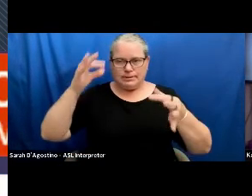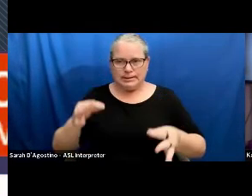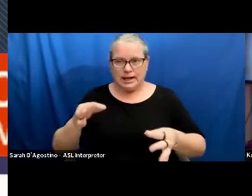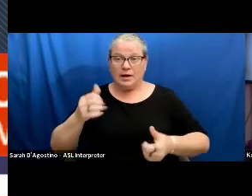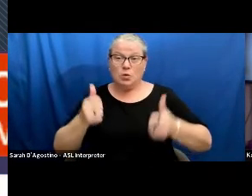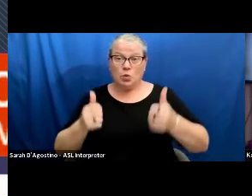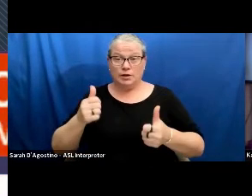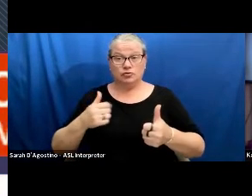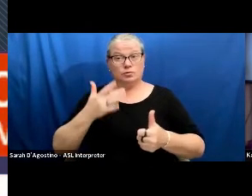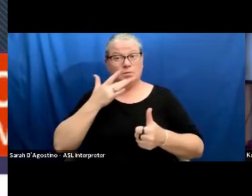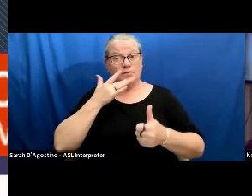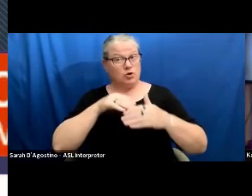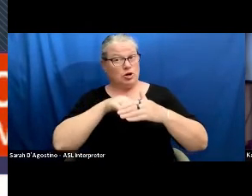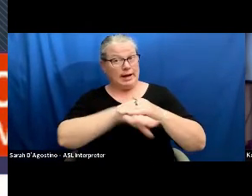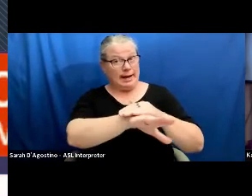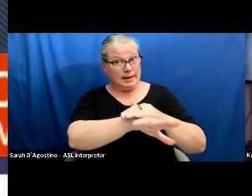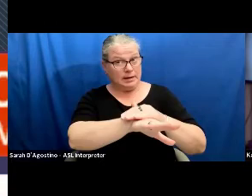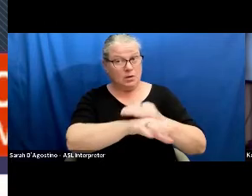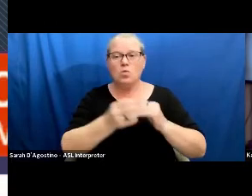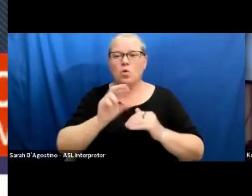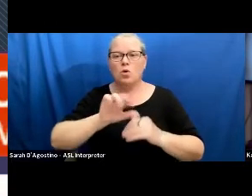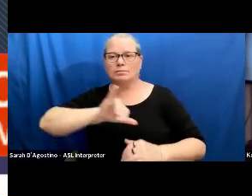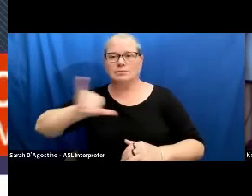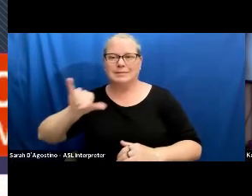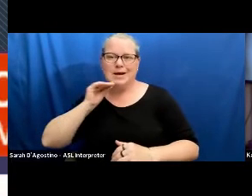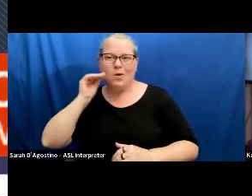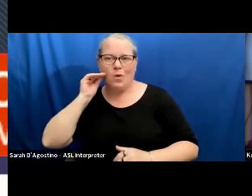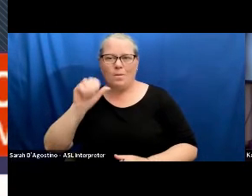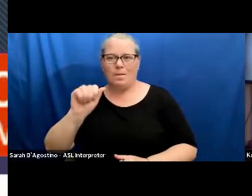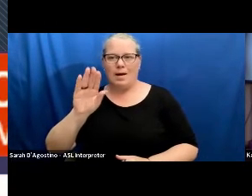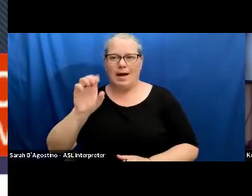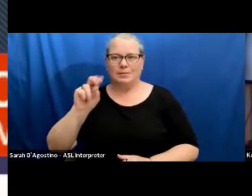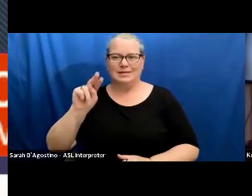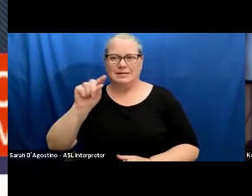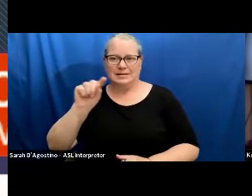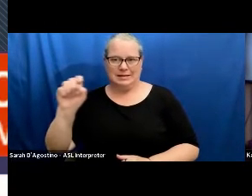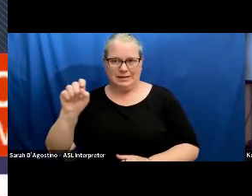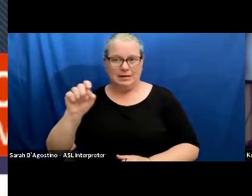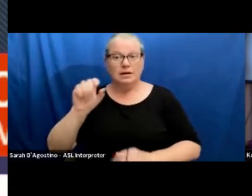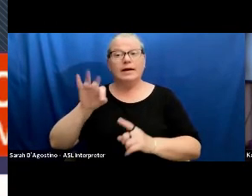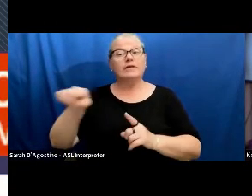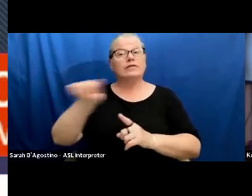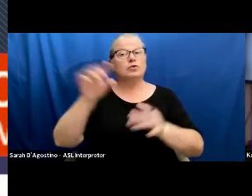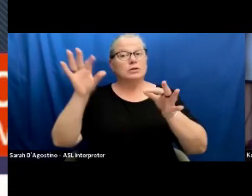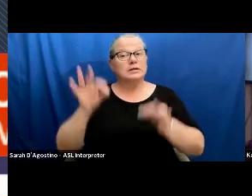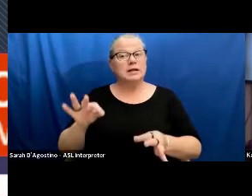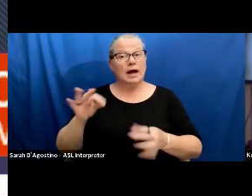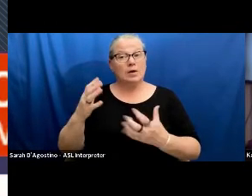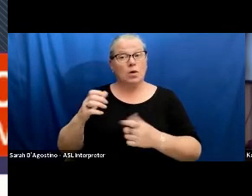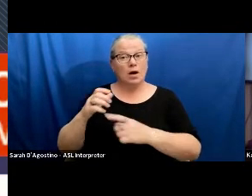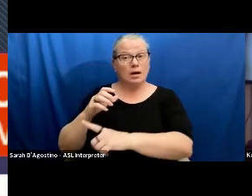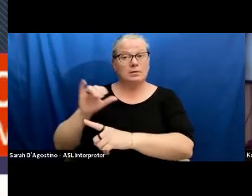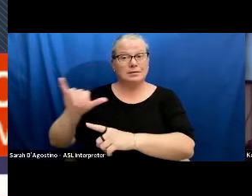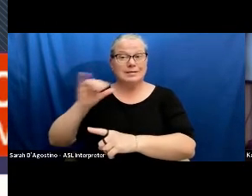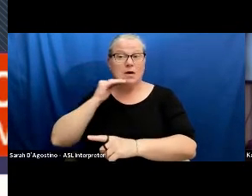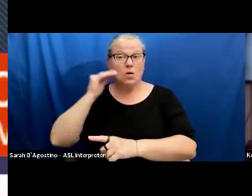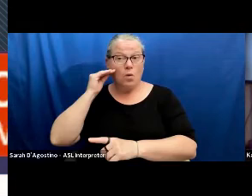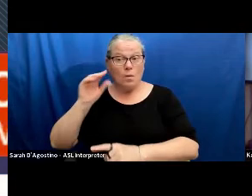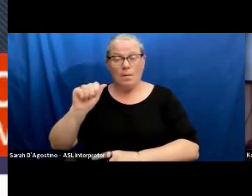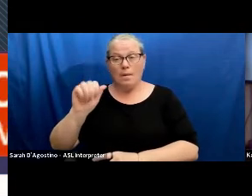for those of you who want to vote absentee there's also the option of using absentee ballot dropboxes